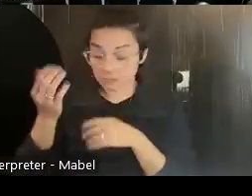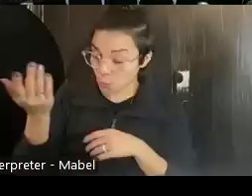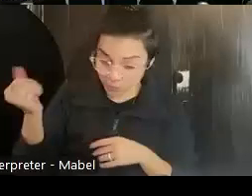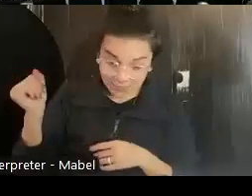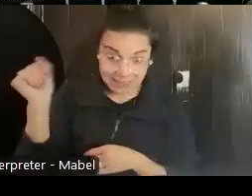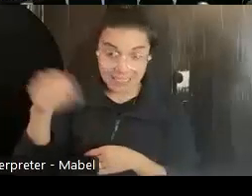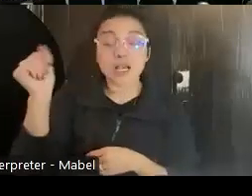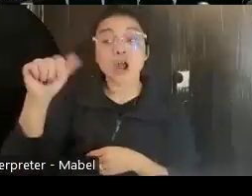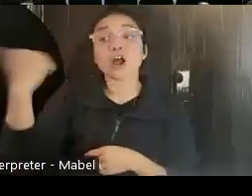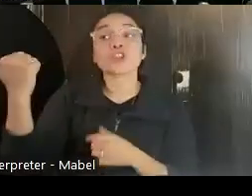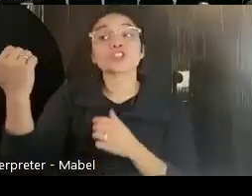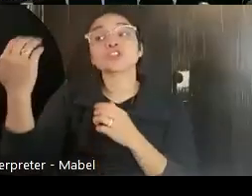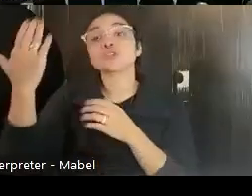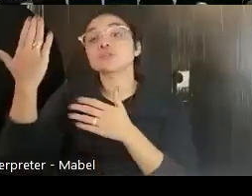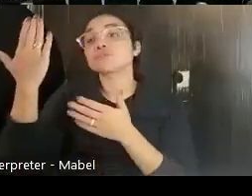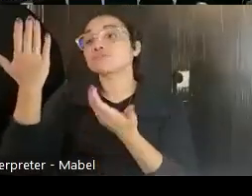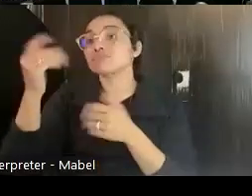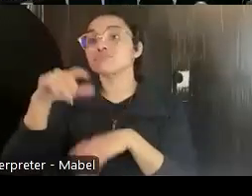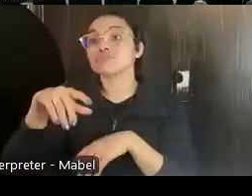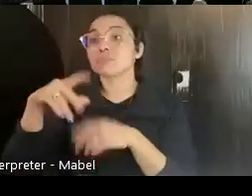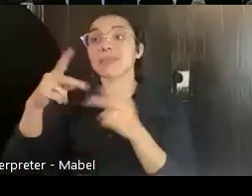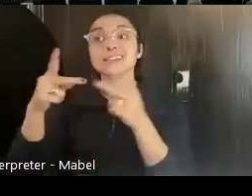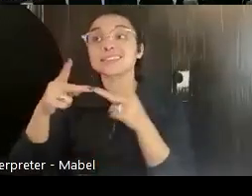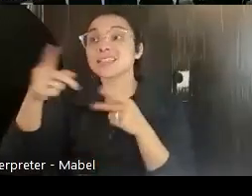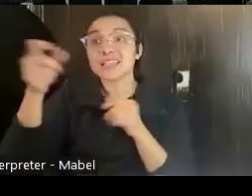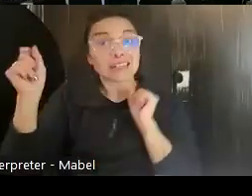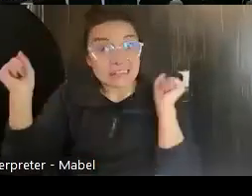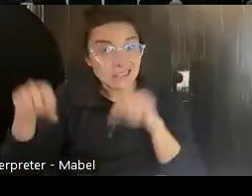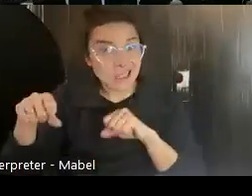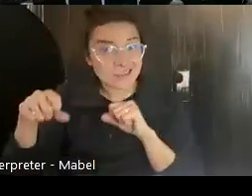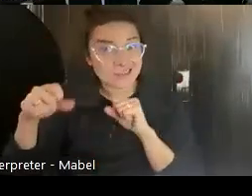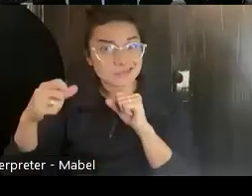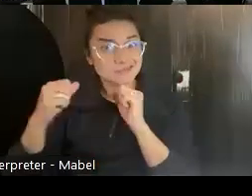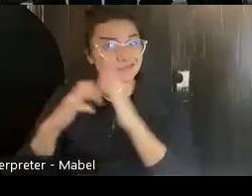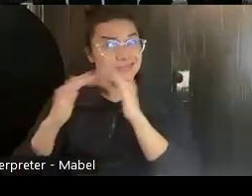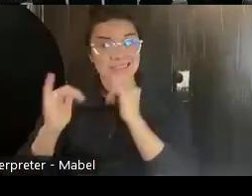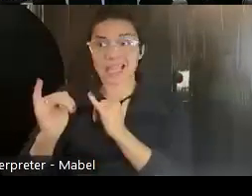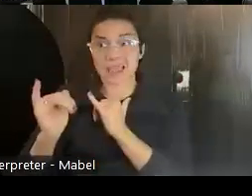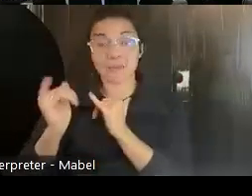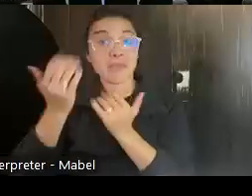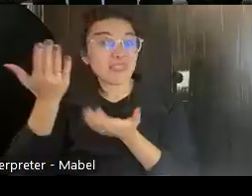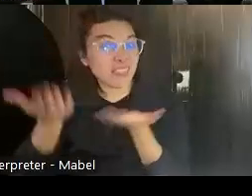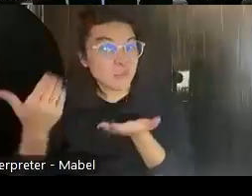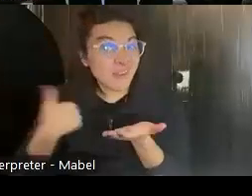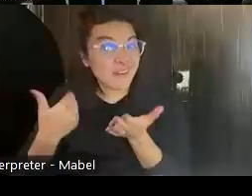follow our lead but there may be incentives to do it yeah I just want to add that we cannot do